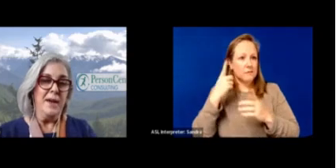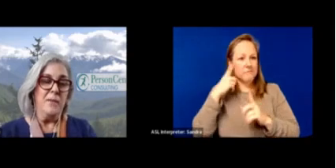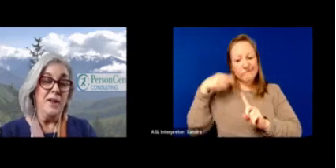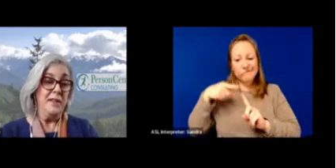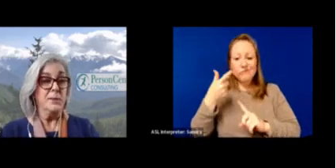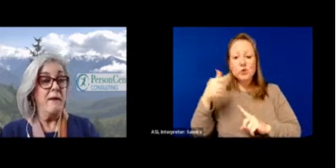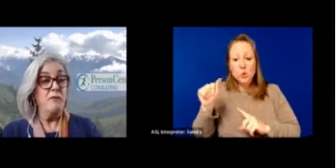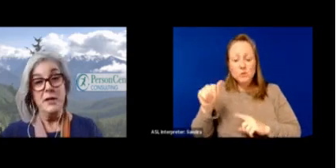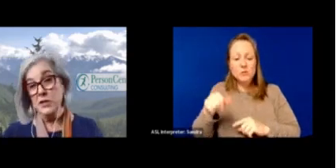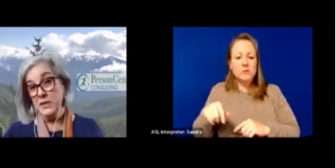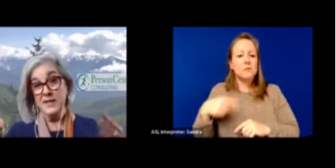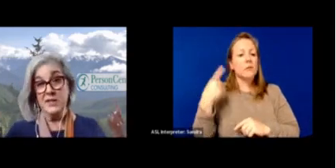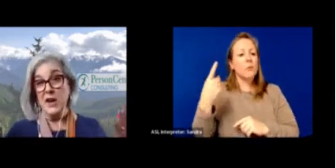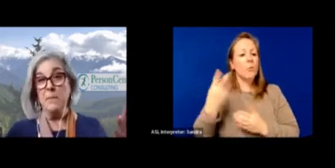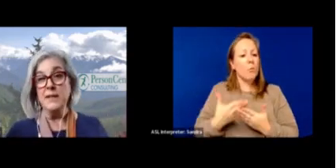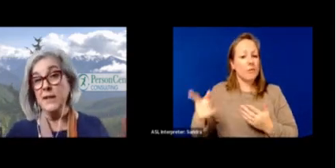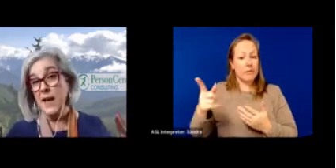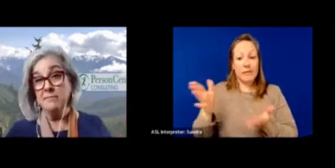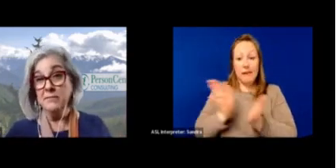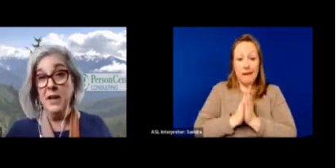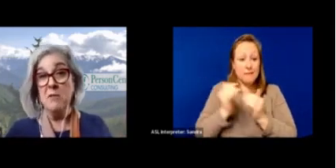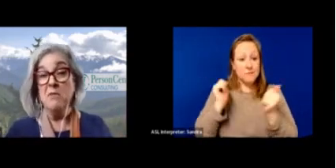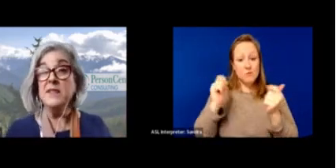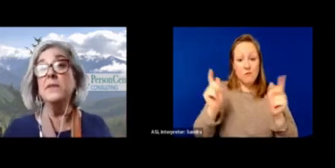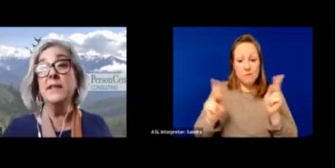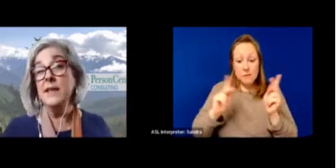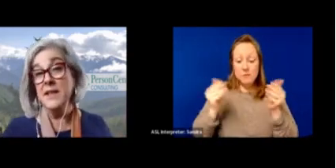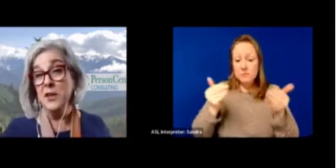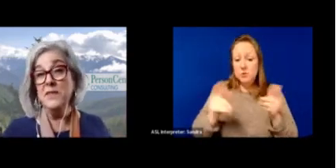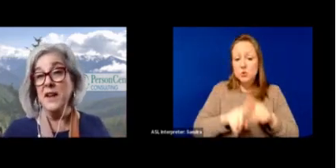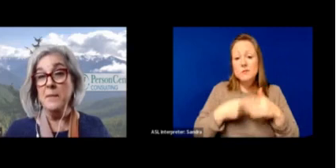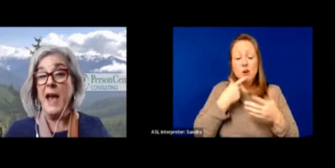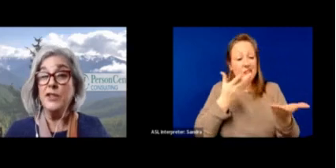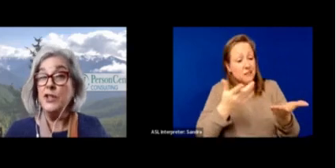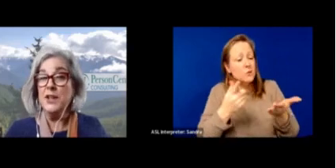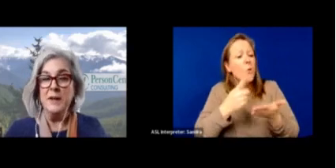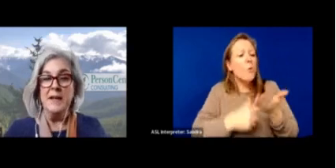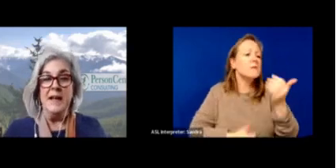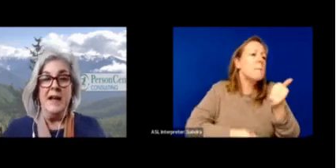saying, you know, what's the riskiest thing you've done in the past year, we had everything